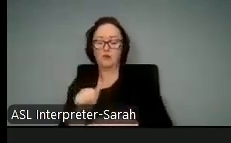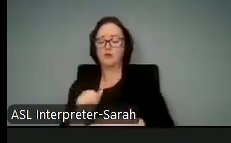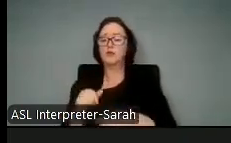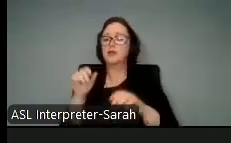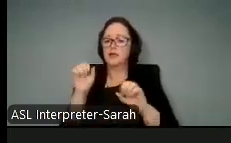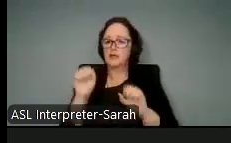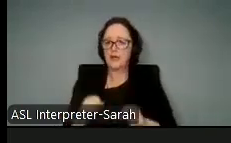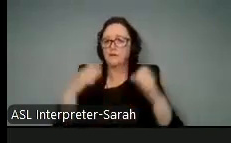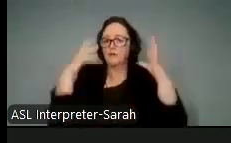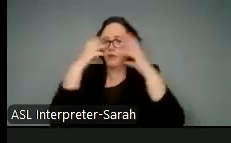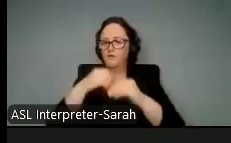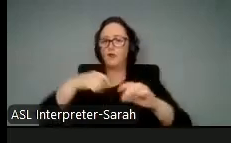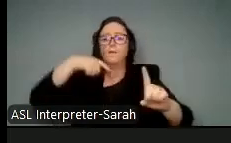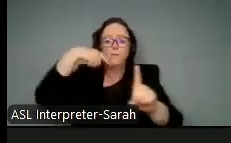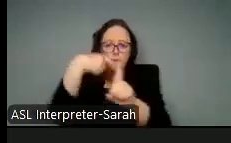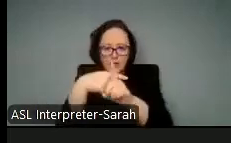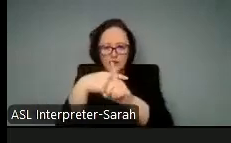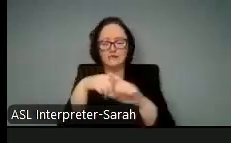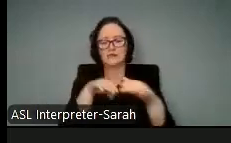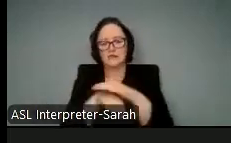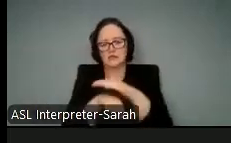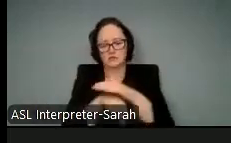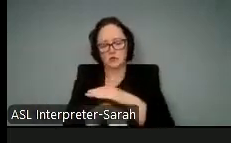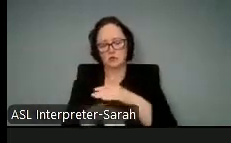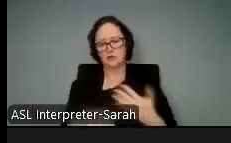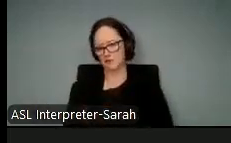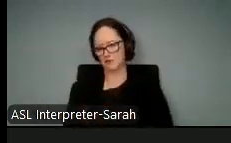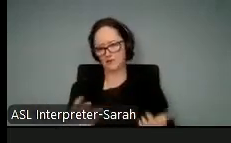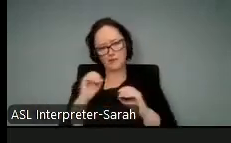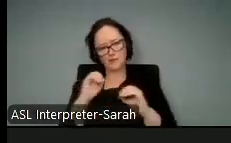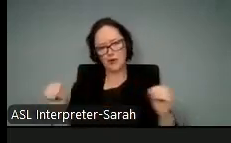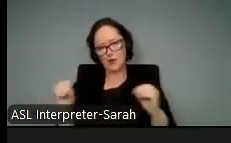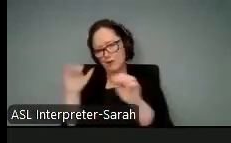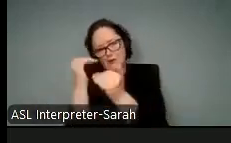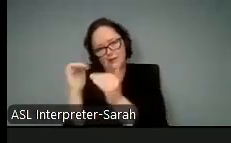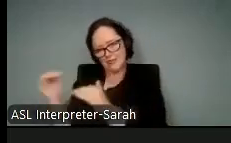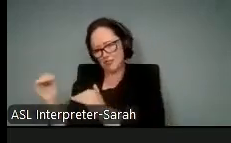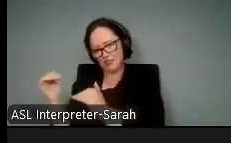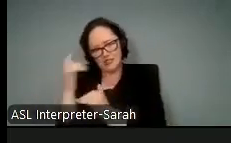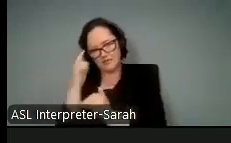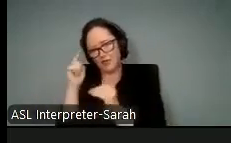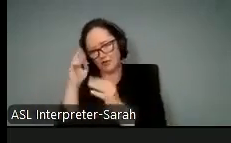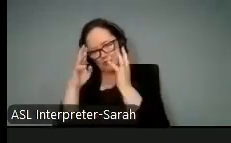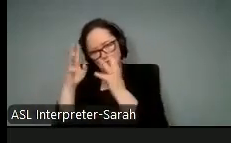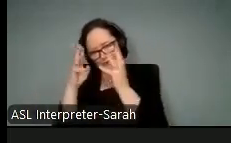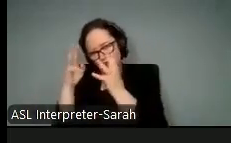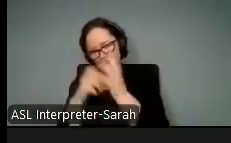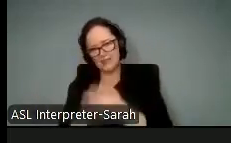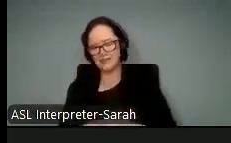besides the limitations of one's creativity. Lynn: Yeah, and I think that that's a question that comes up